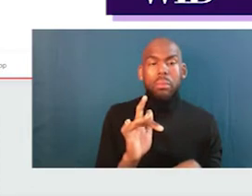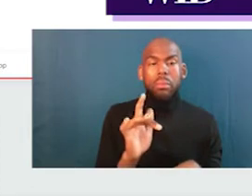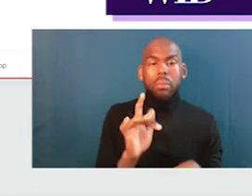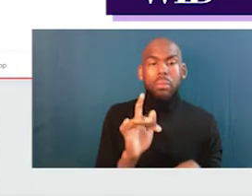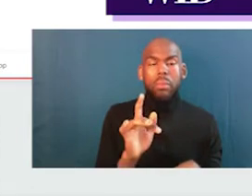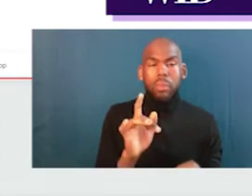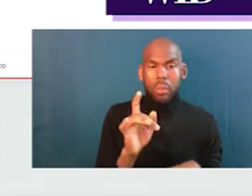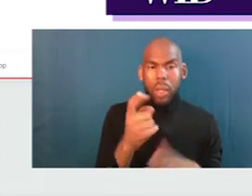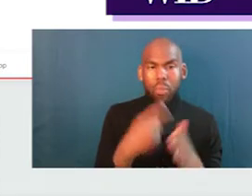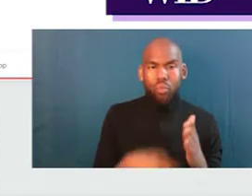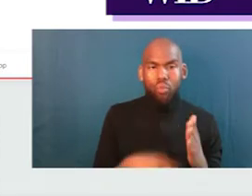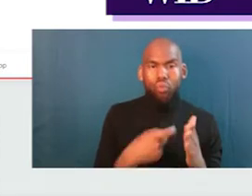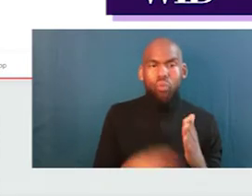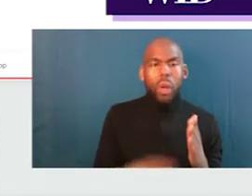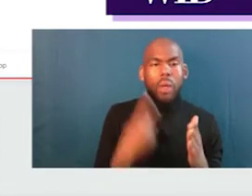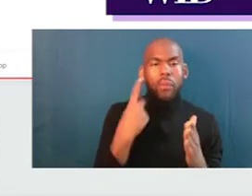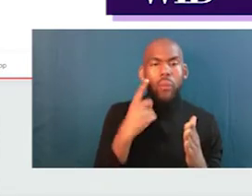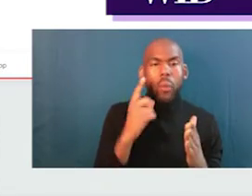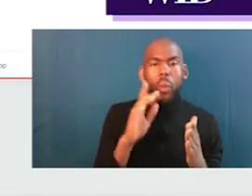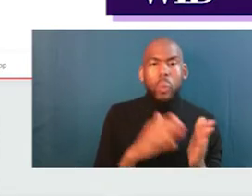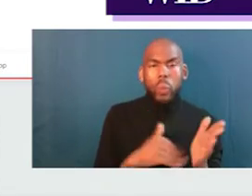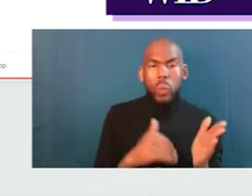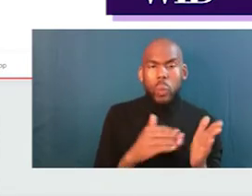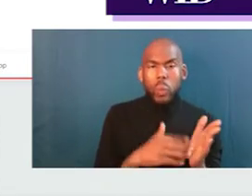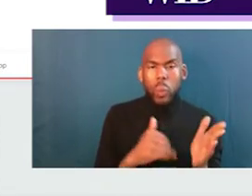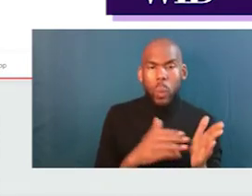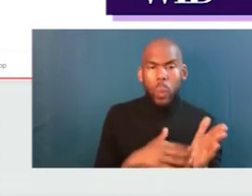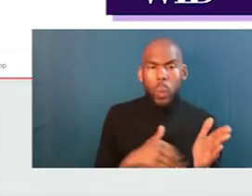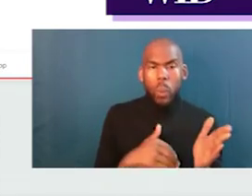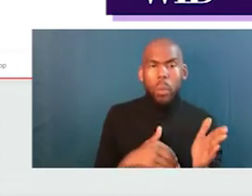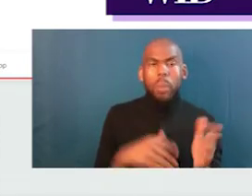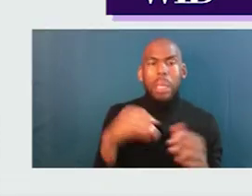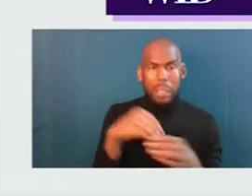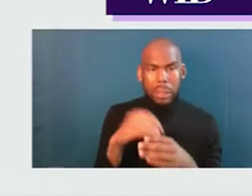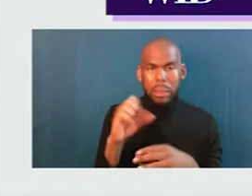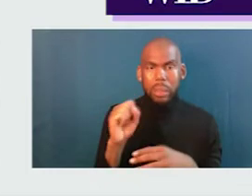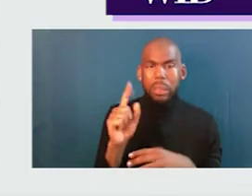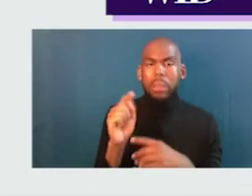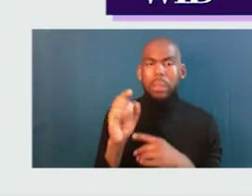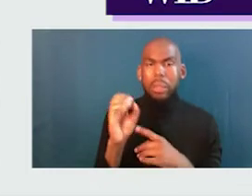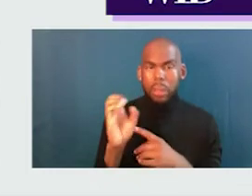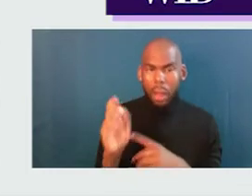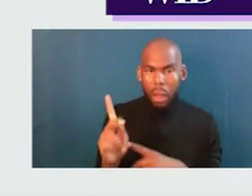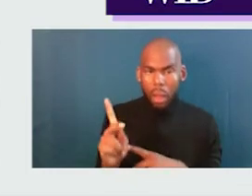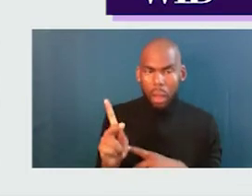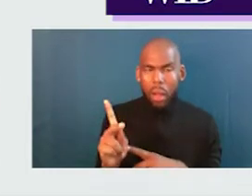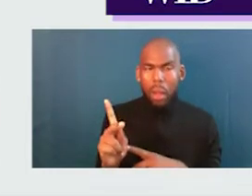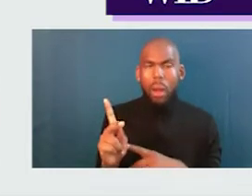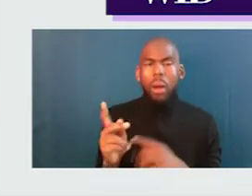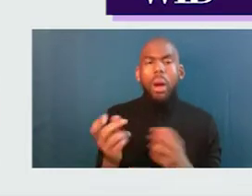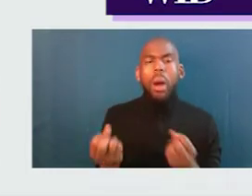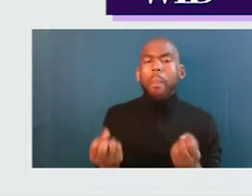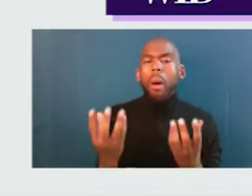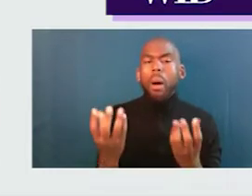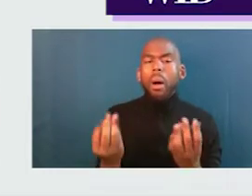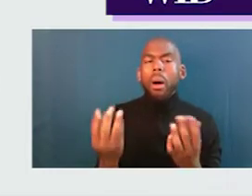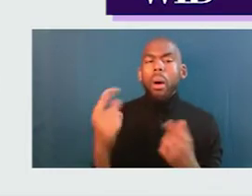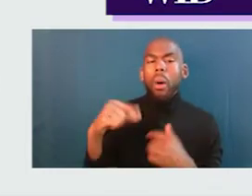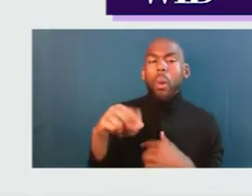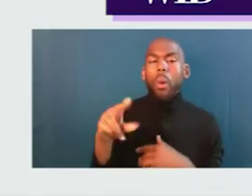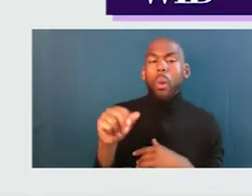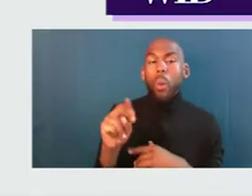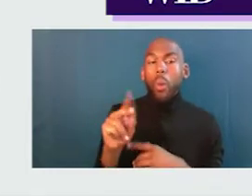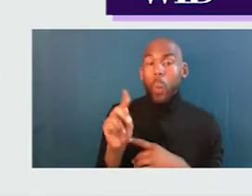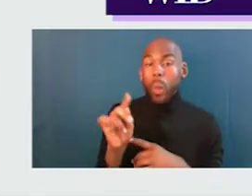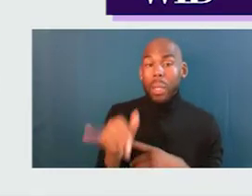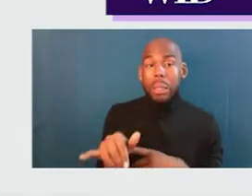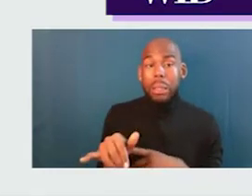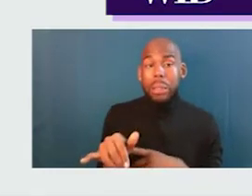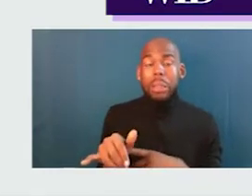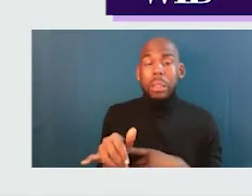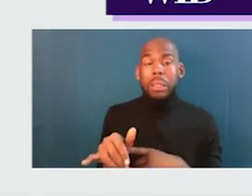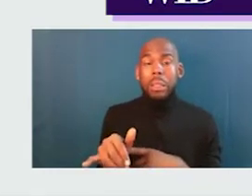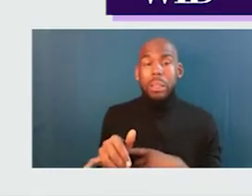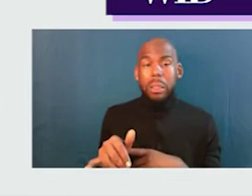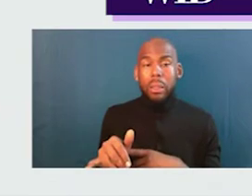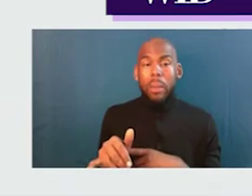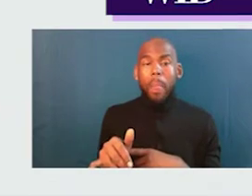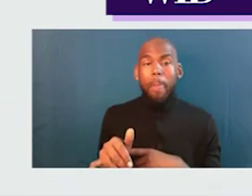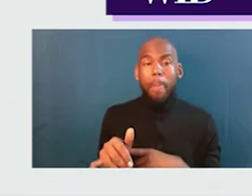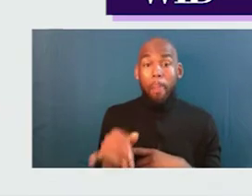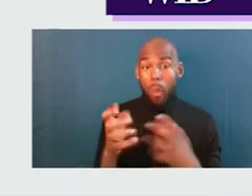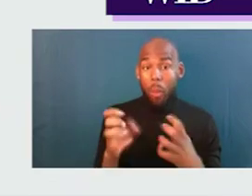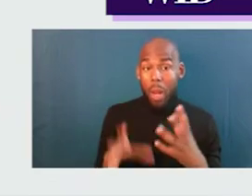10.00, dollar 5.0 fifty in stock dispenser quantity, add to cart button, categorized information